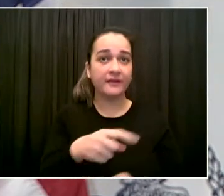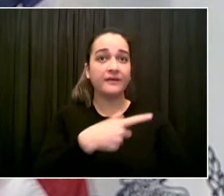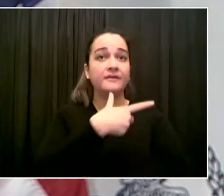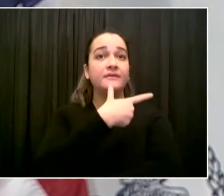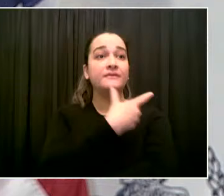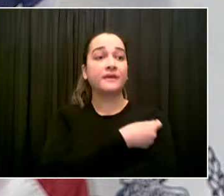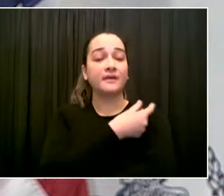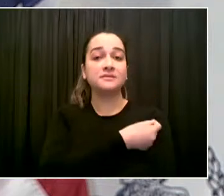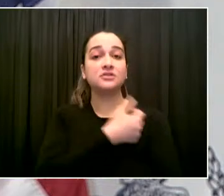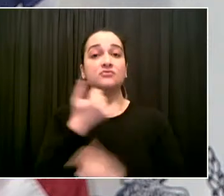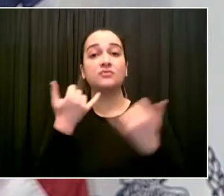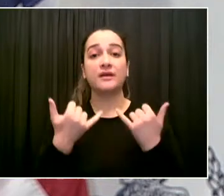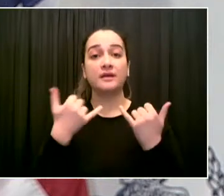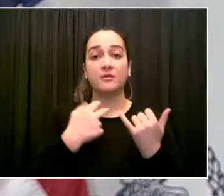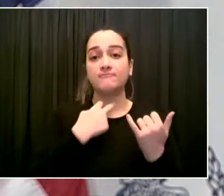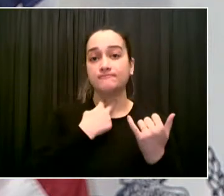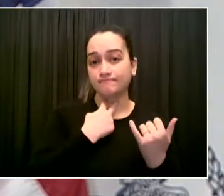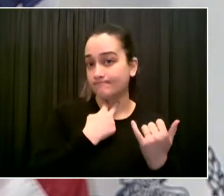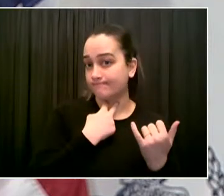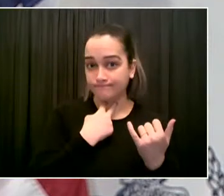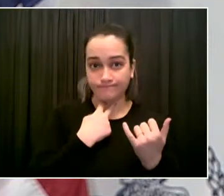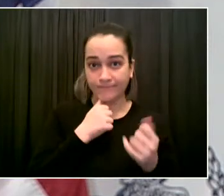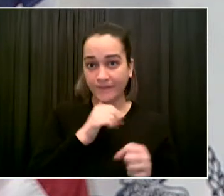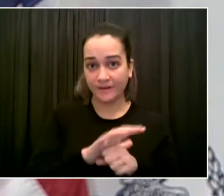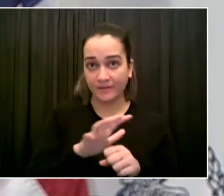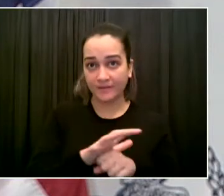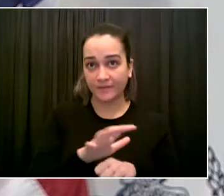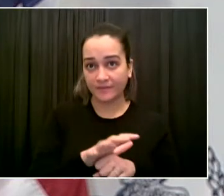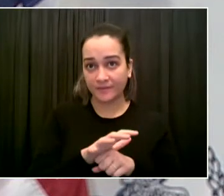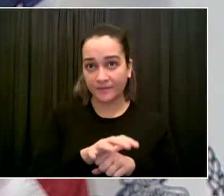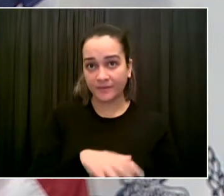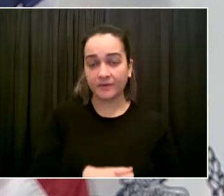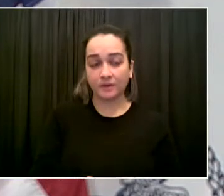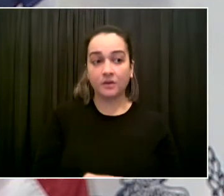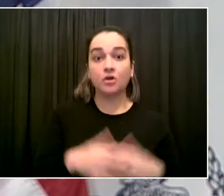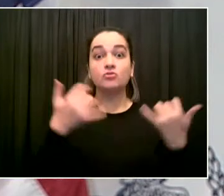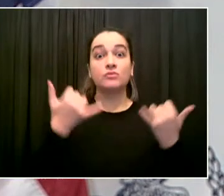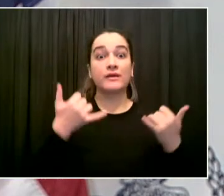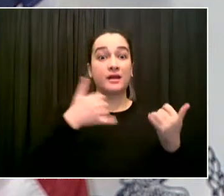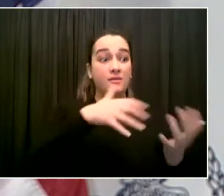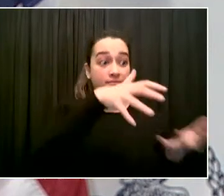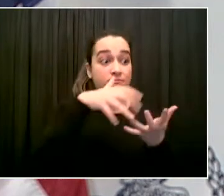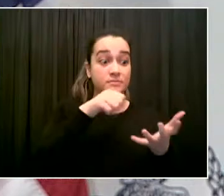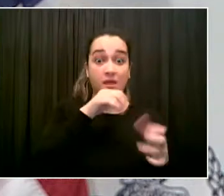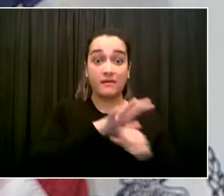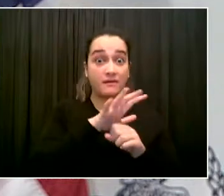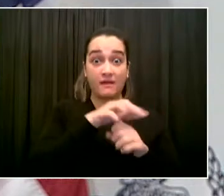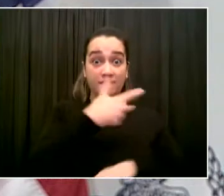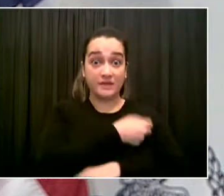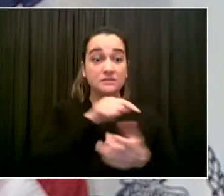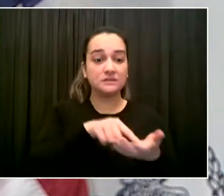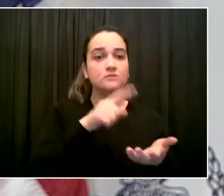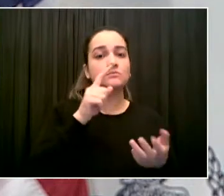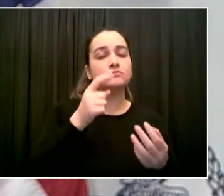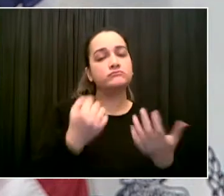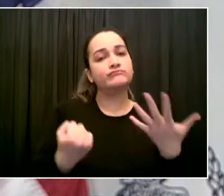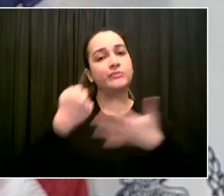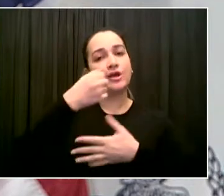ON THOSE WHO ARARE MOSOST VUVULNERARAE SENIORS S EPR-- XIESTING CONDITIONS,